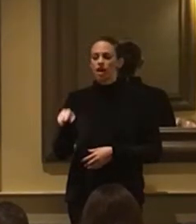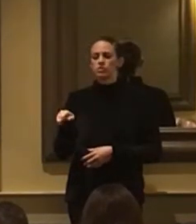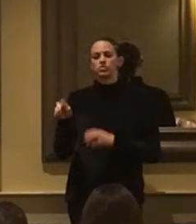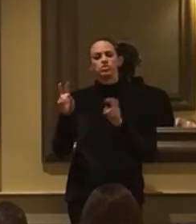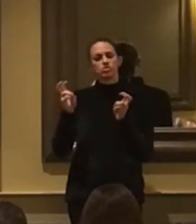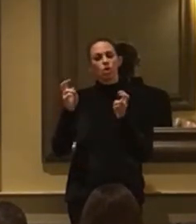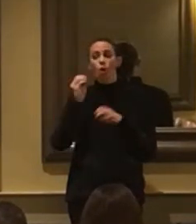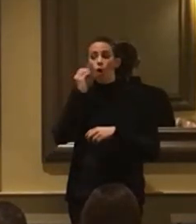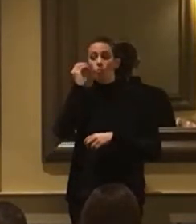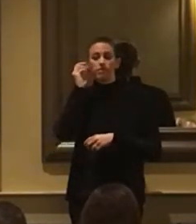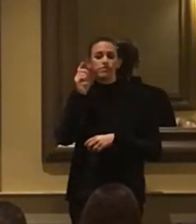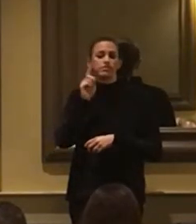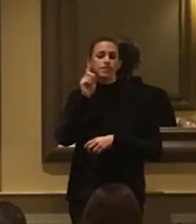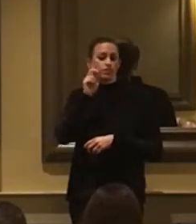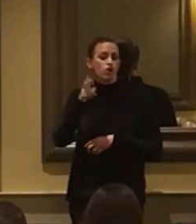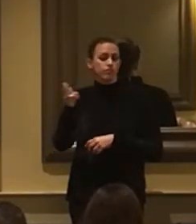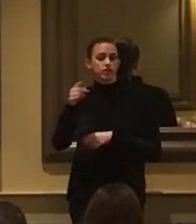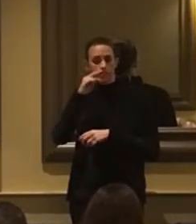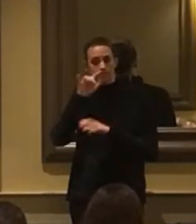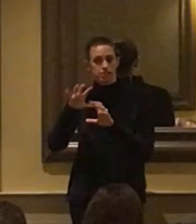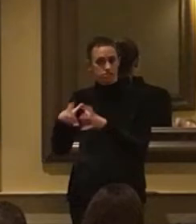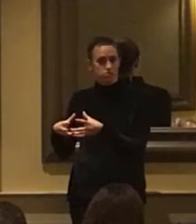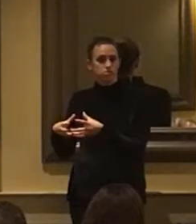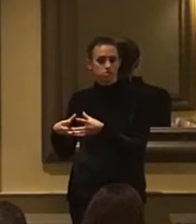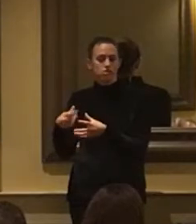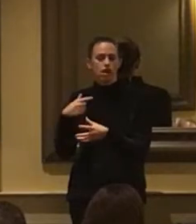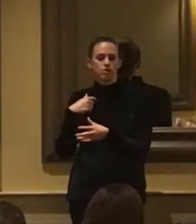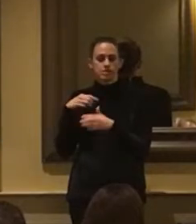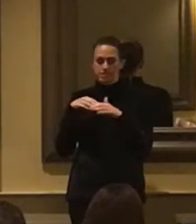I was in a classroom. And in the middle, there was a huge,